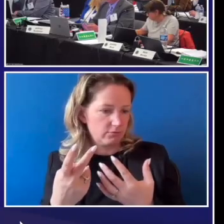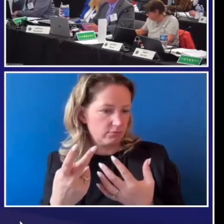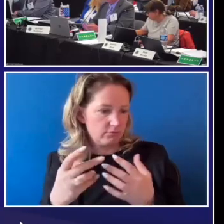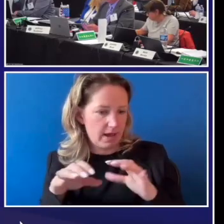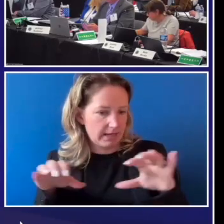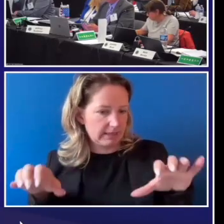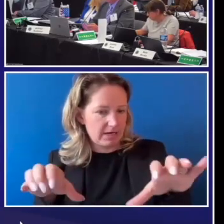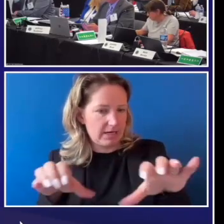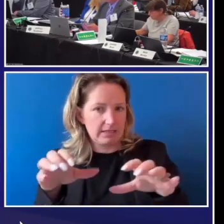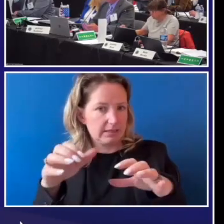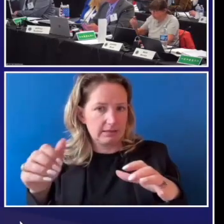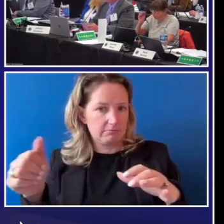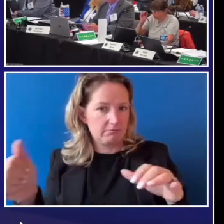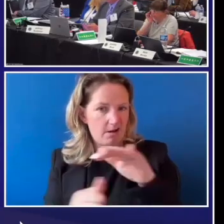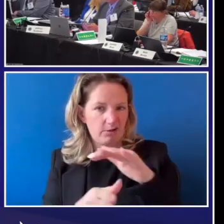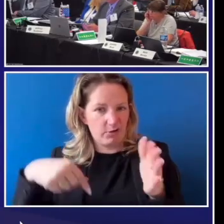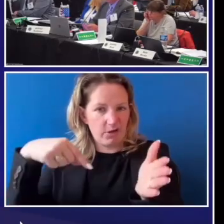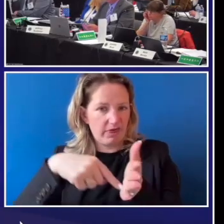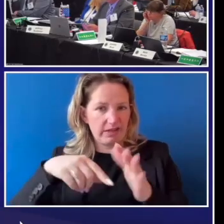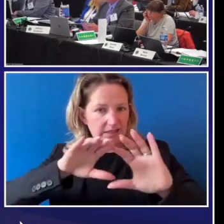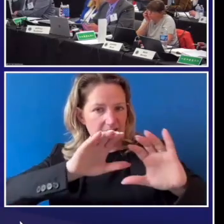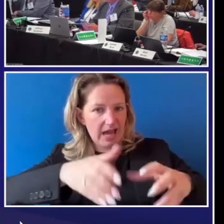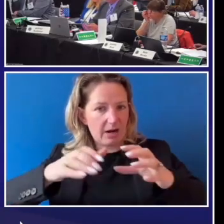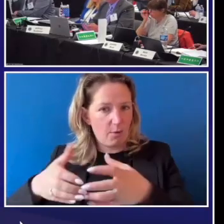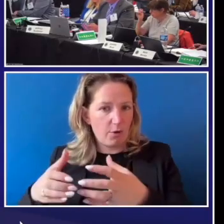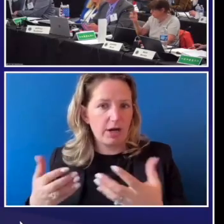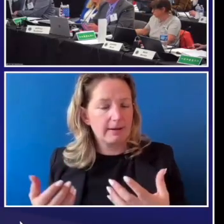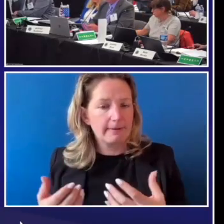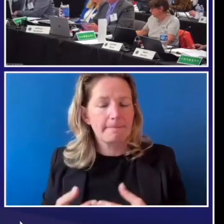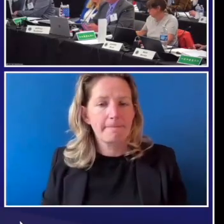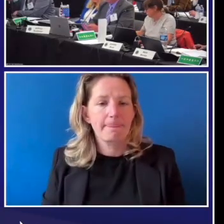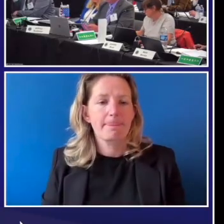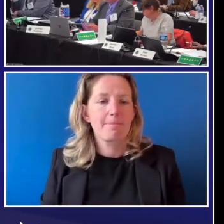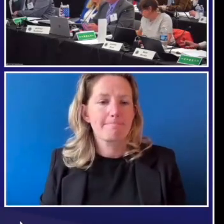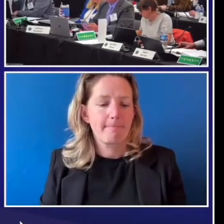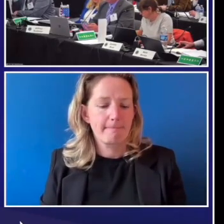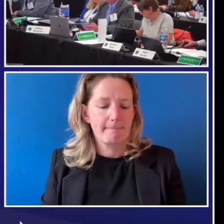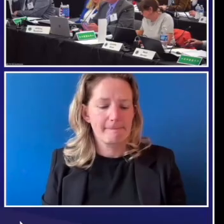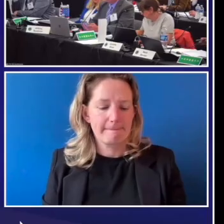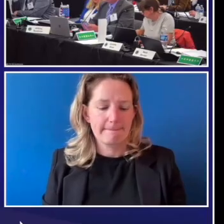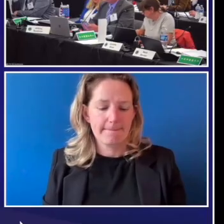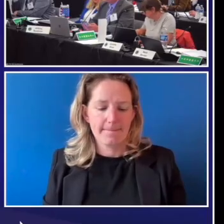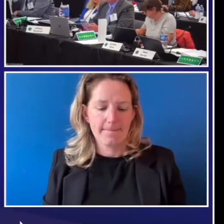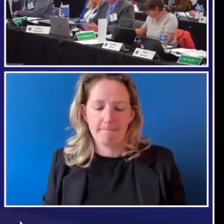Um, uh, you know, as as you said, it's not the department's, um, uh, wheelhouse to enforce antitrust